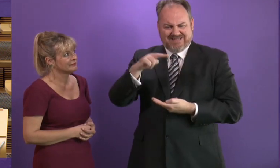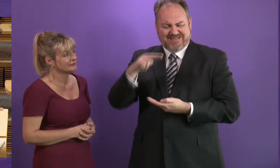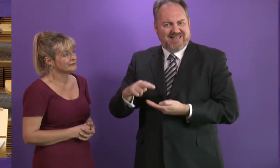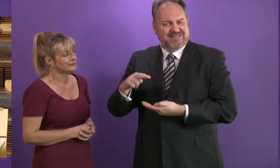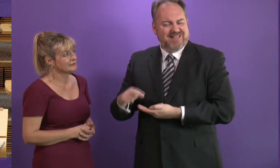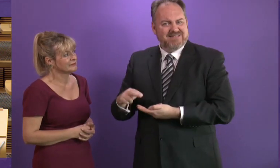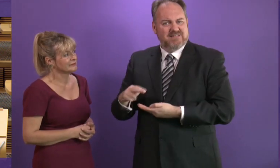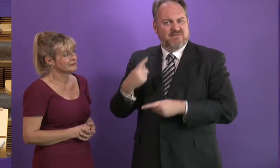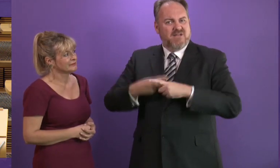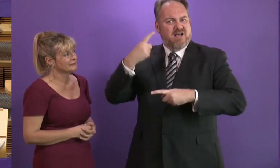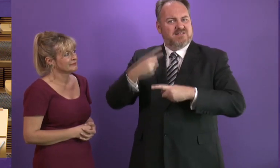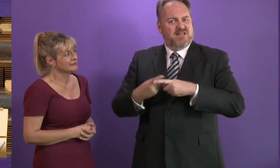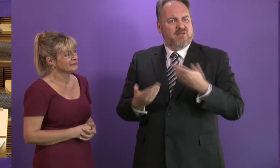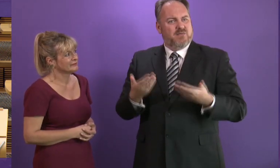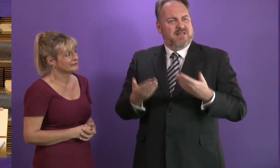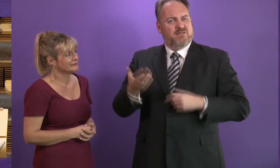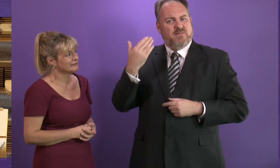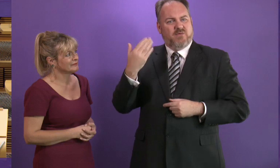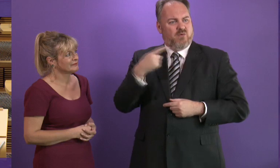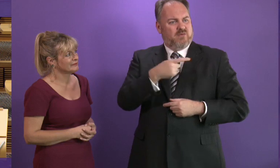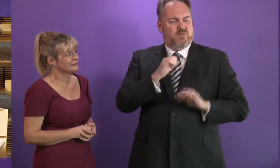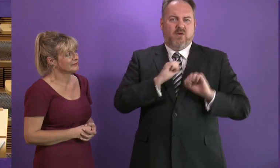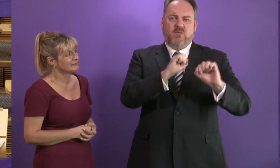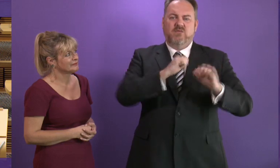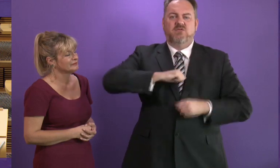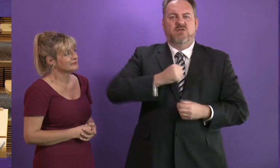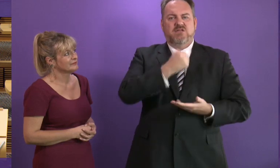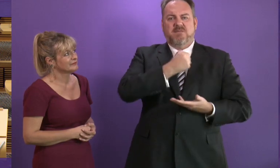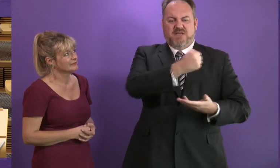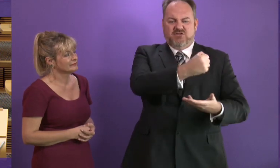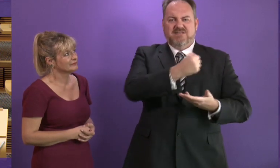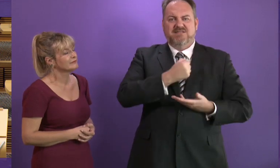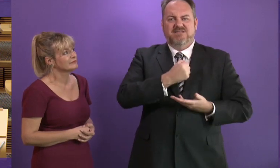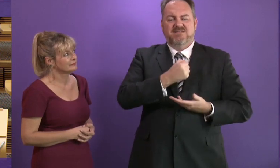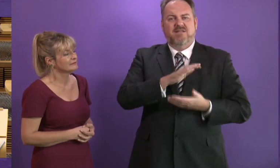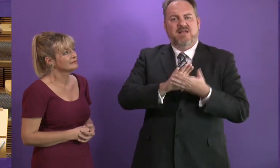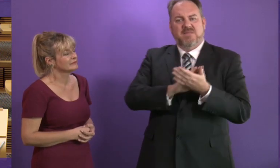Government’s budget, suggesting university funding has been deprioritised.”